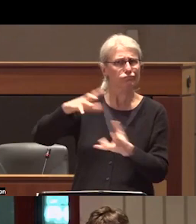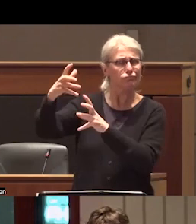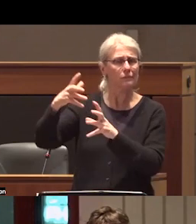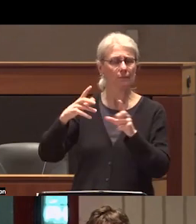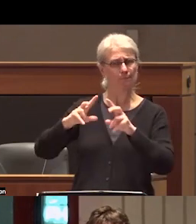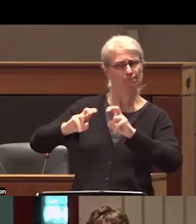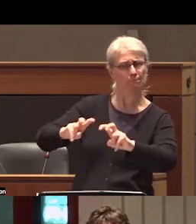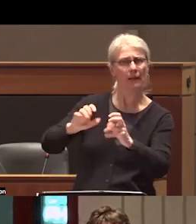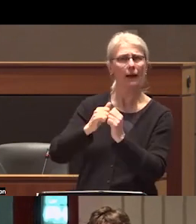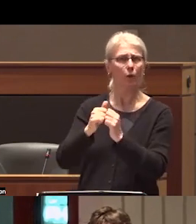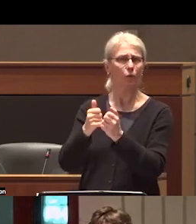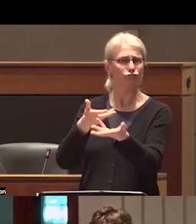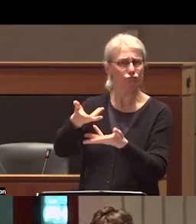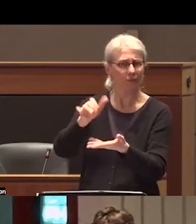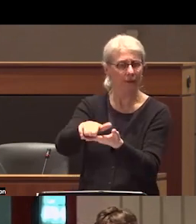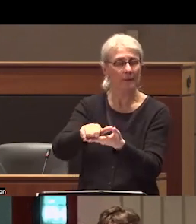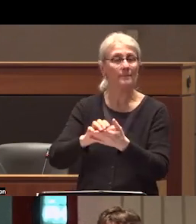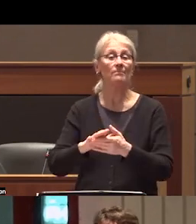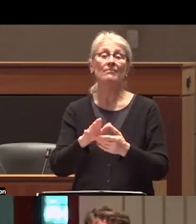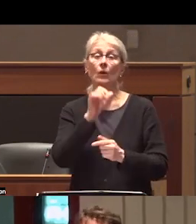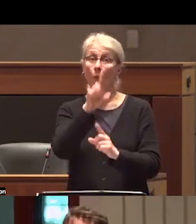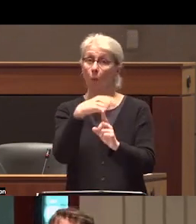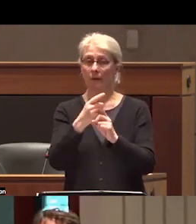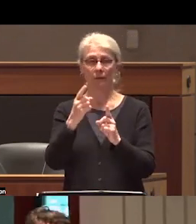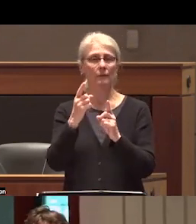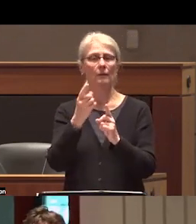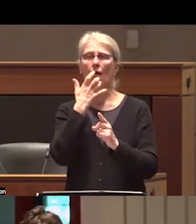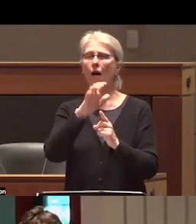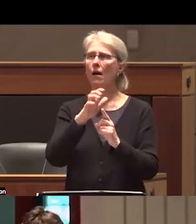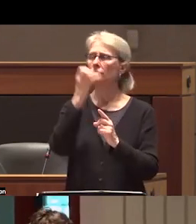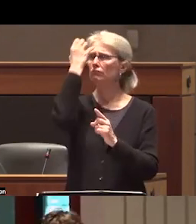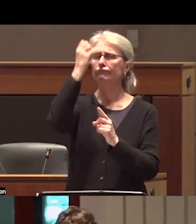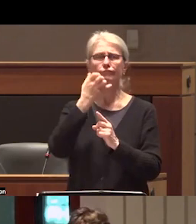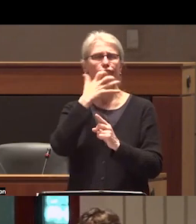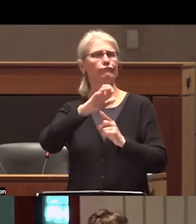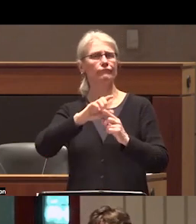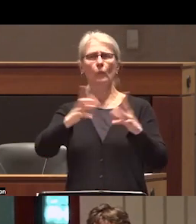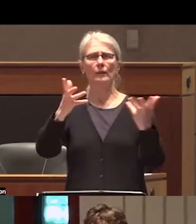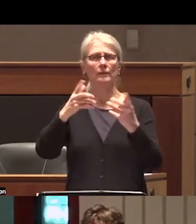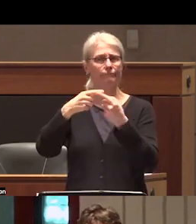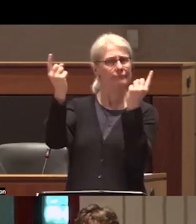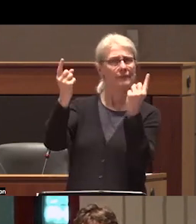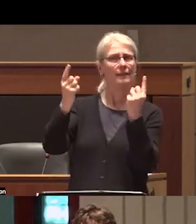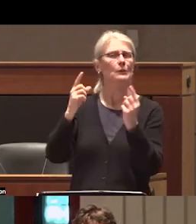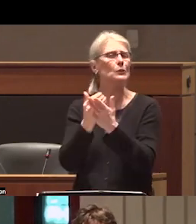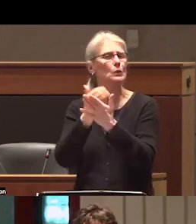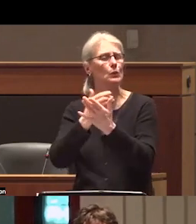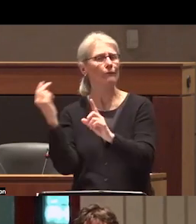than simply controversial it should be it should present new ways to of looking at the world to